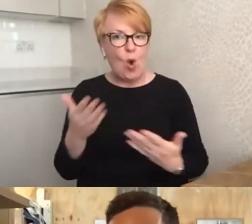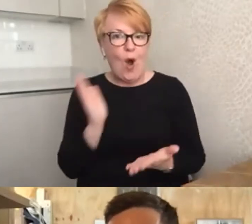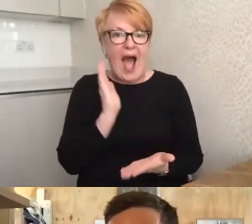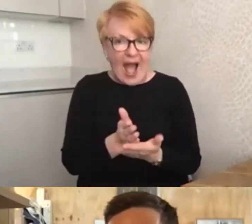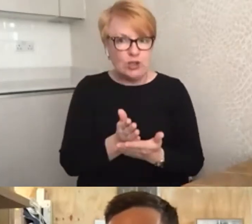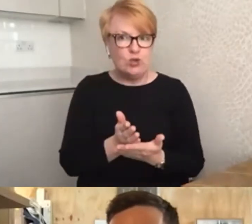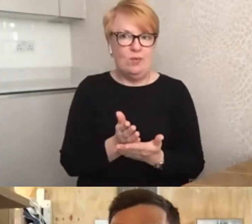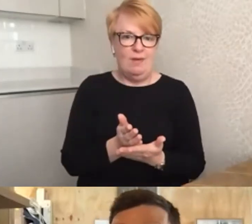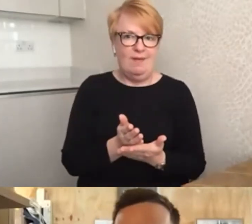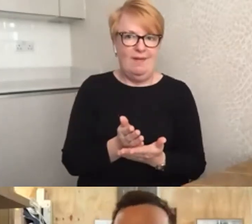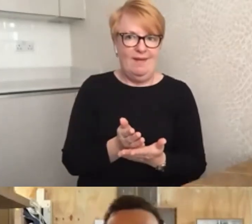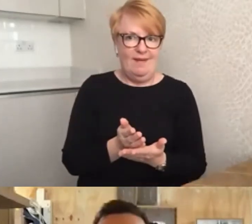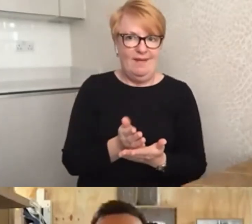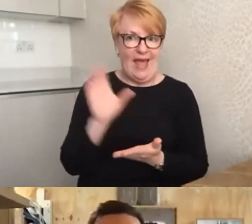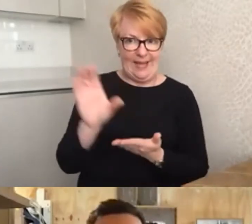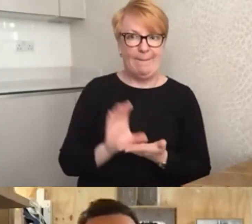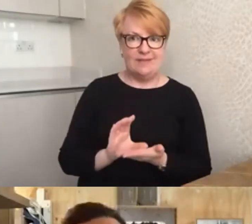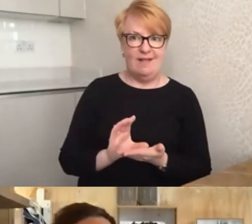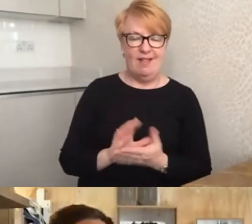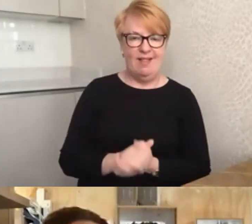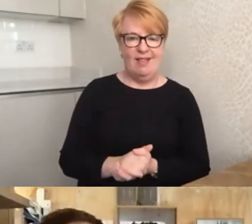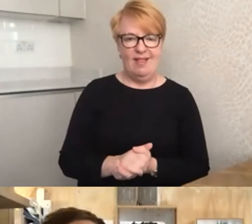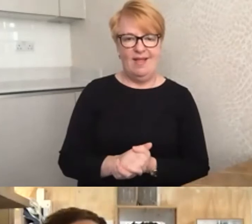I suppose it's a, I wouldn't say necessarily, it's a form of resistance,